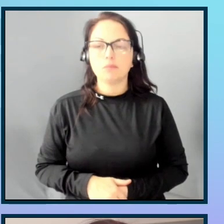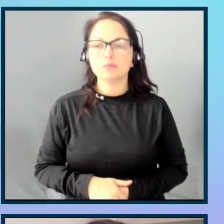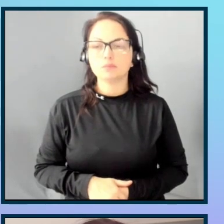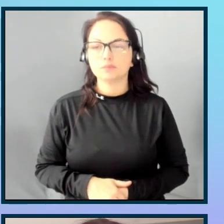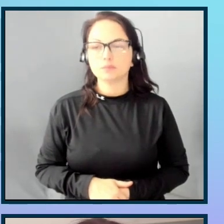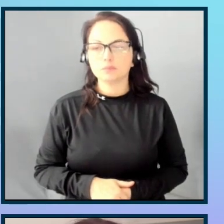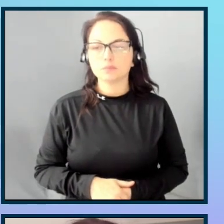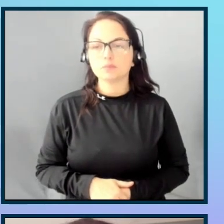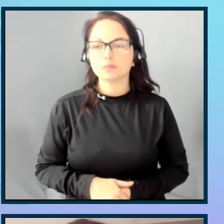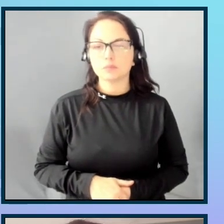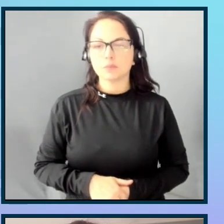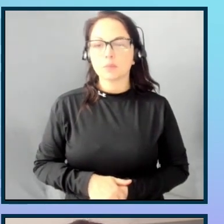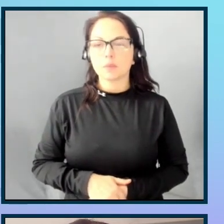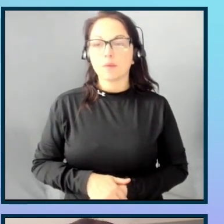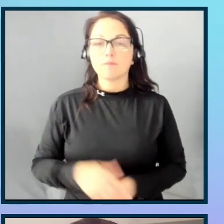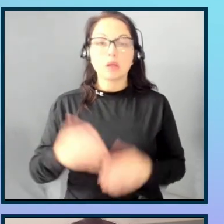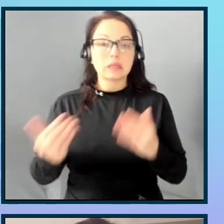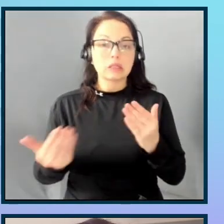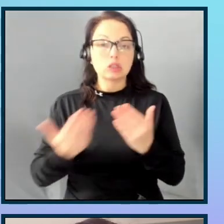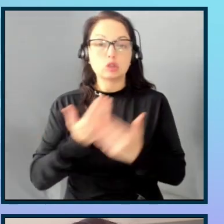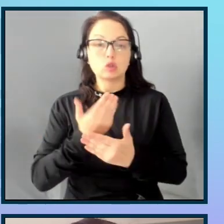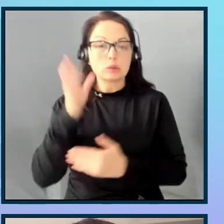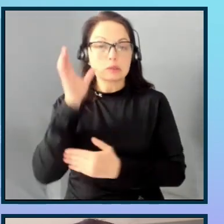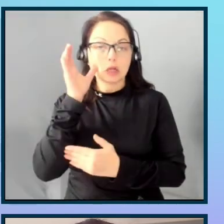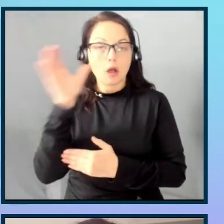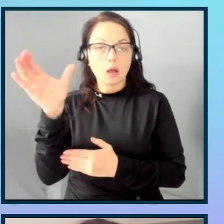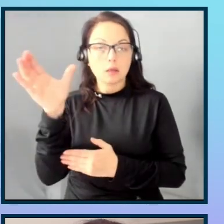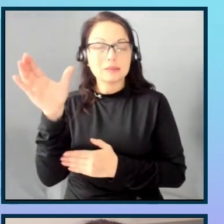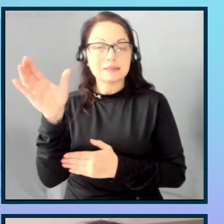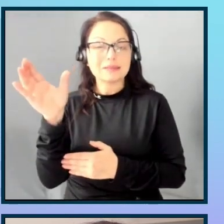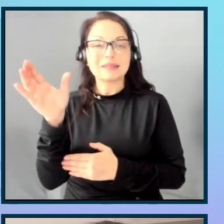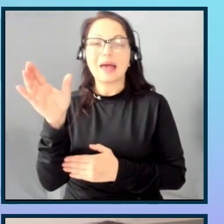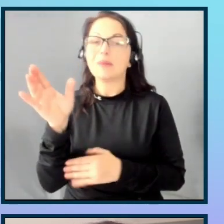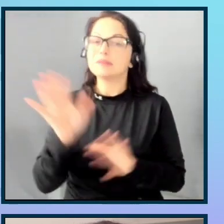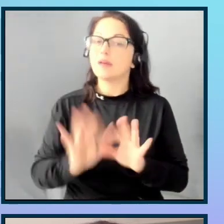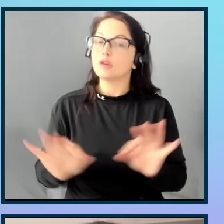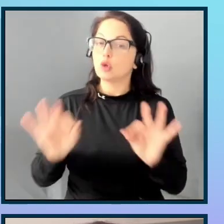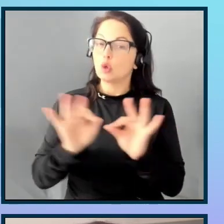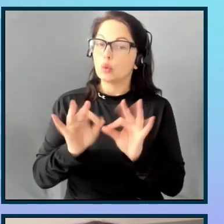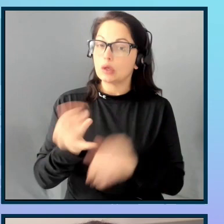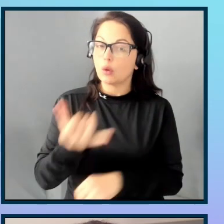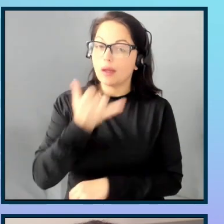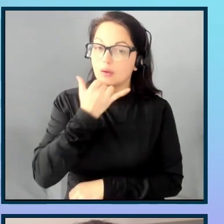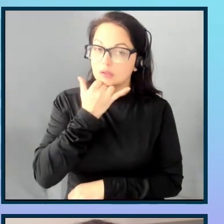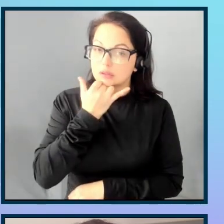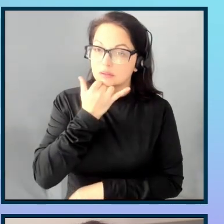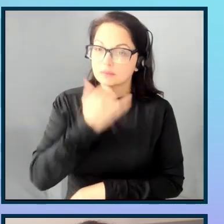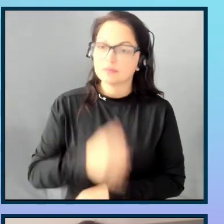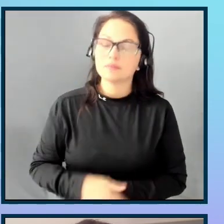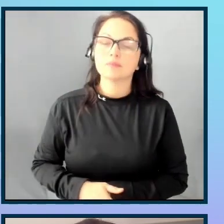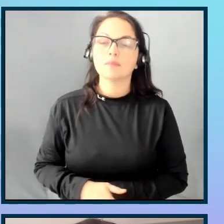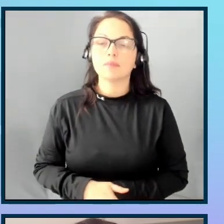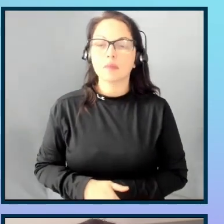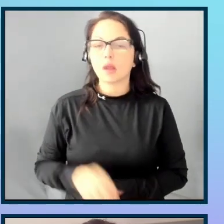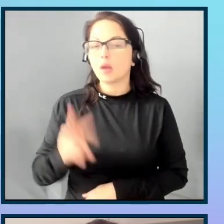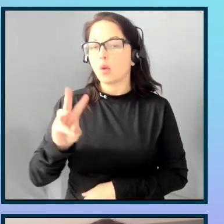Fairly new is the concept of critical error. WCAG 3, what we don't want is a standard